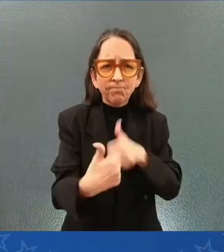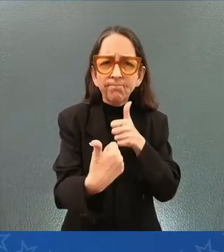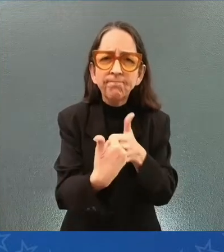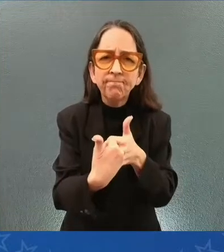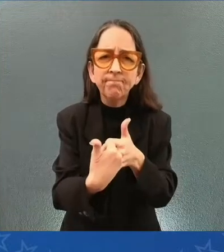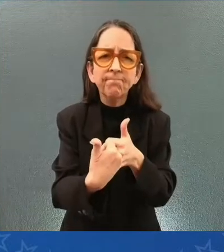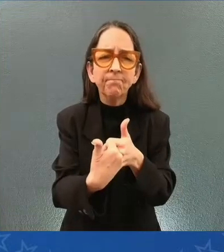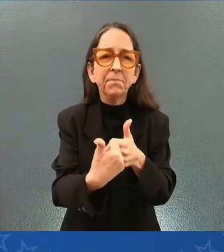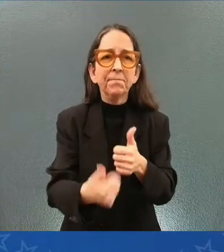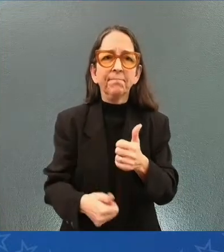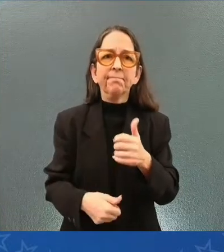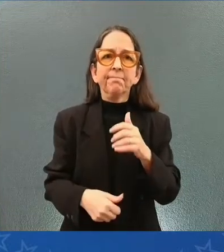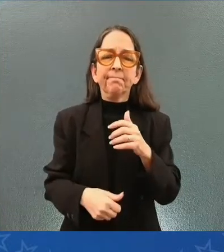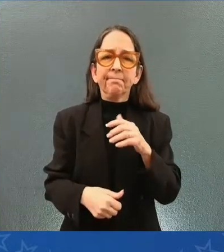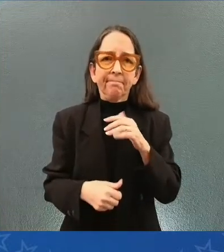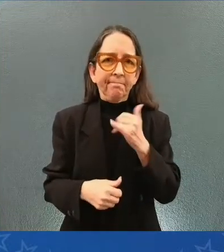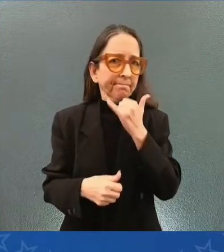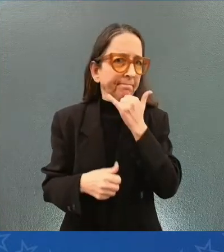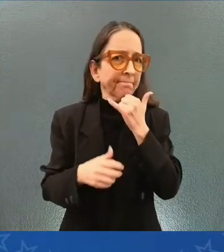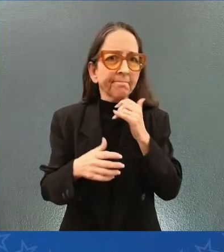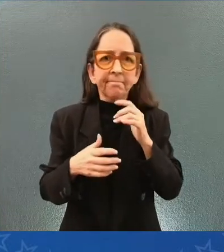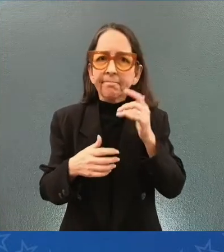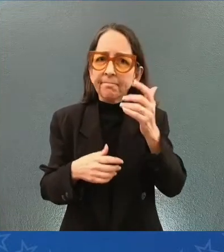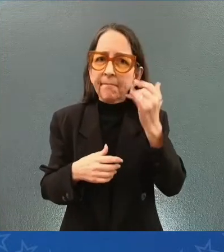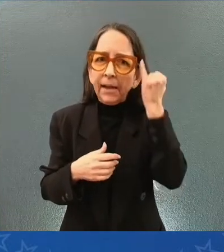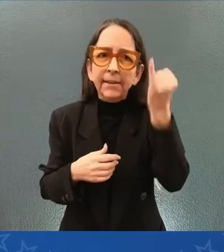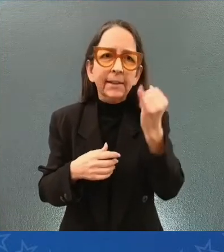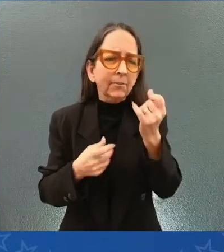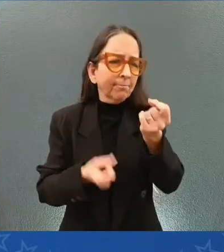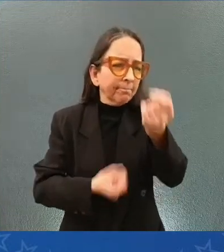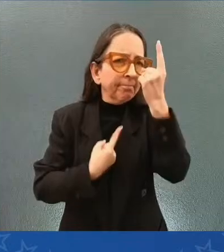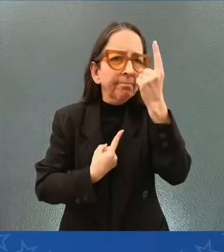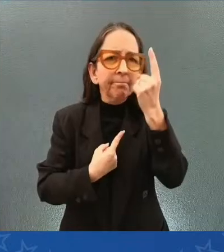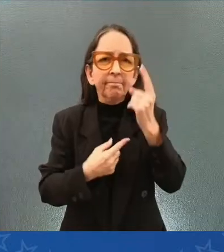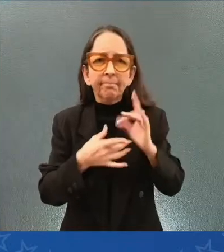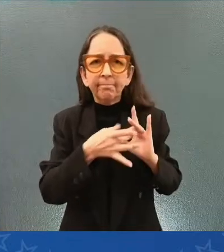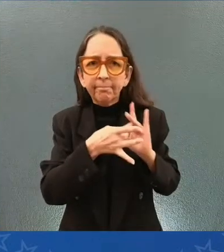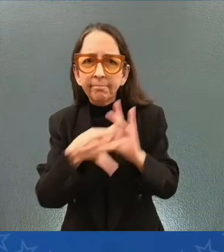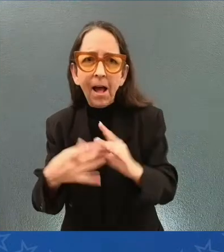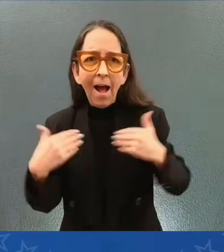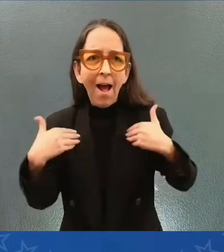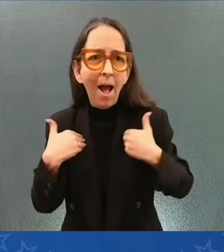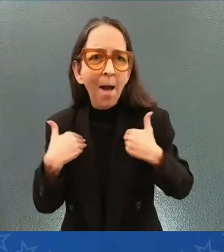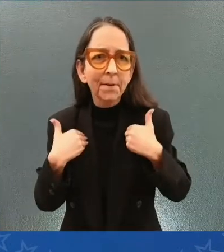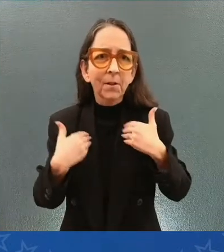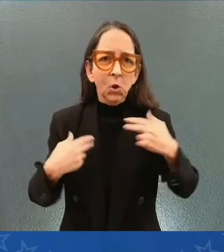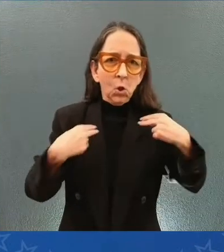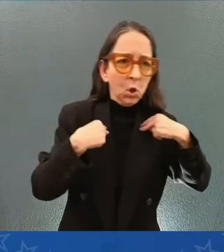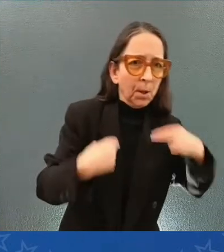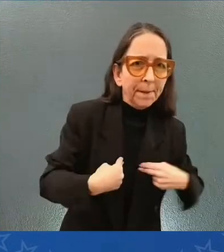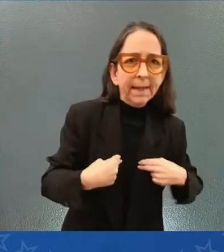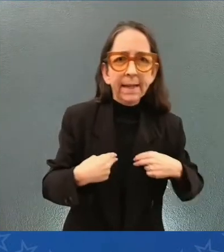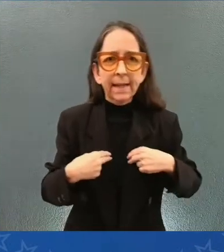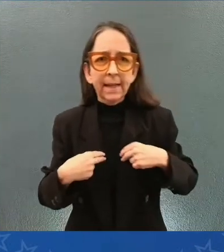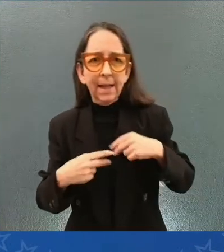between humans, animals, and the environment we share. Jane's activism, vision, and message of hope